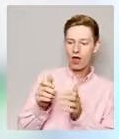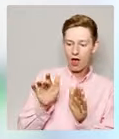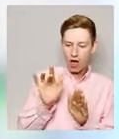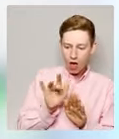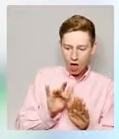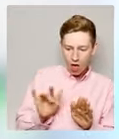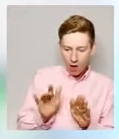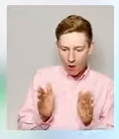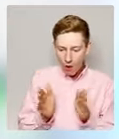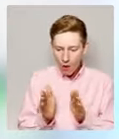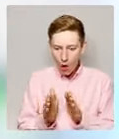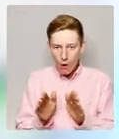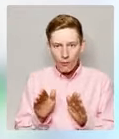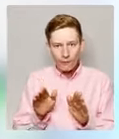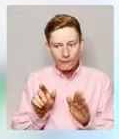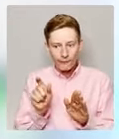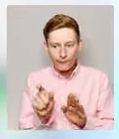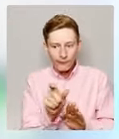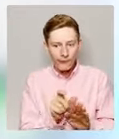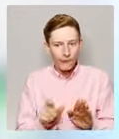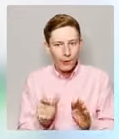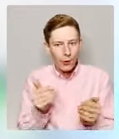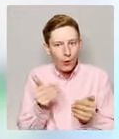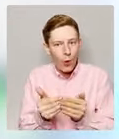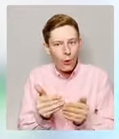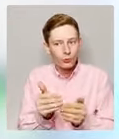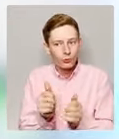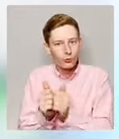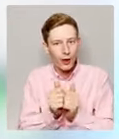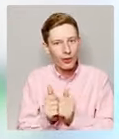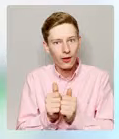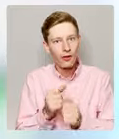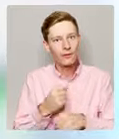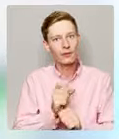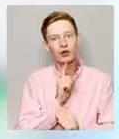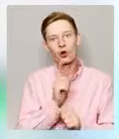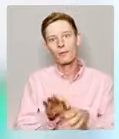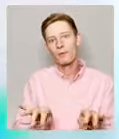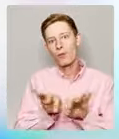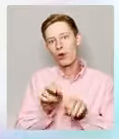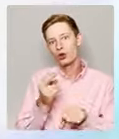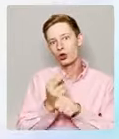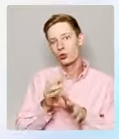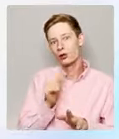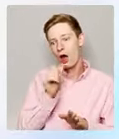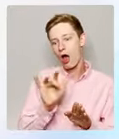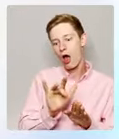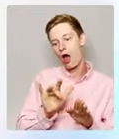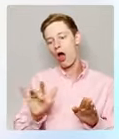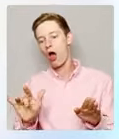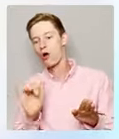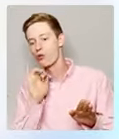which are all relatively close together. It's important to make sure that a user doesn't accidentally move off their intended selection.